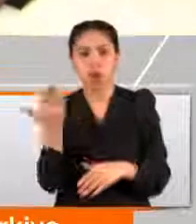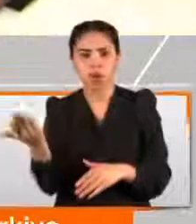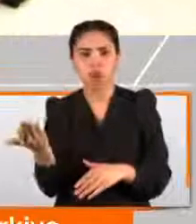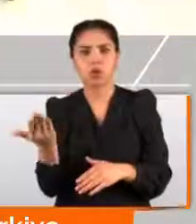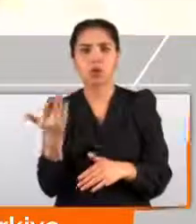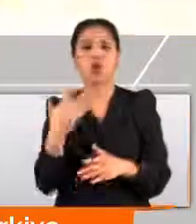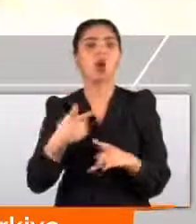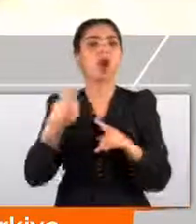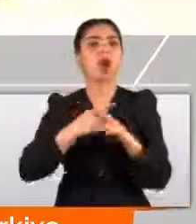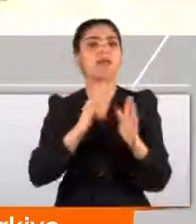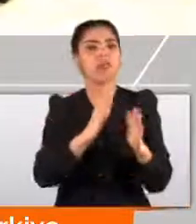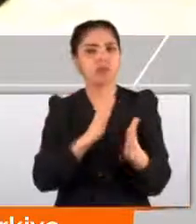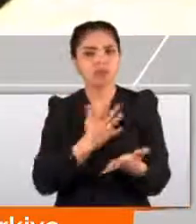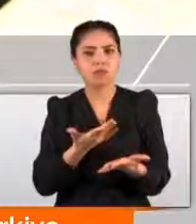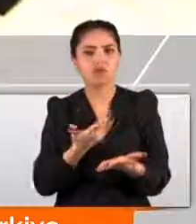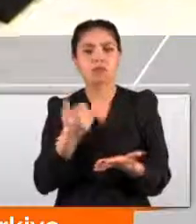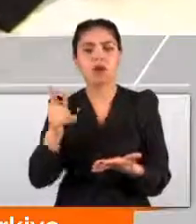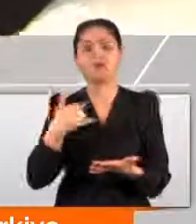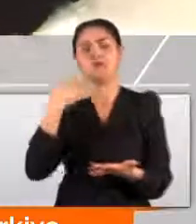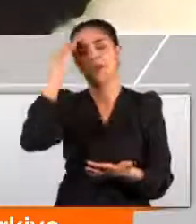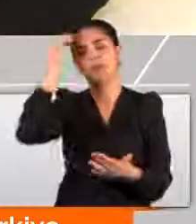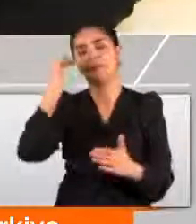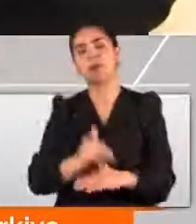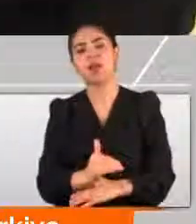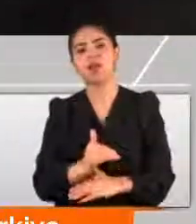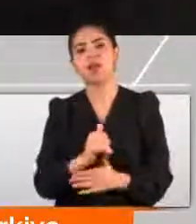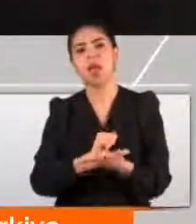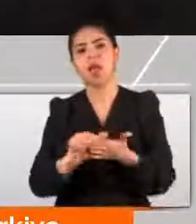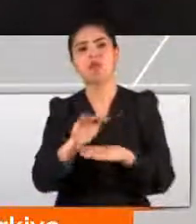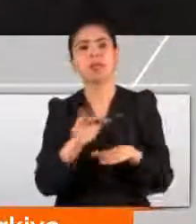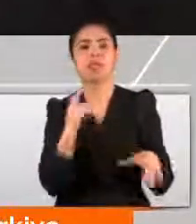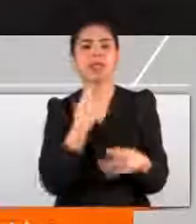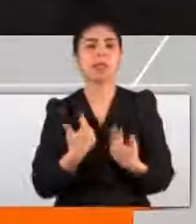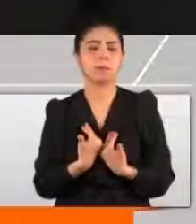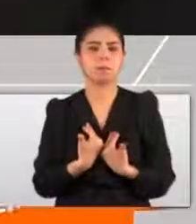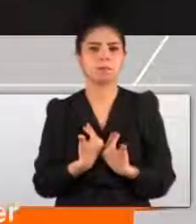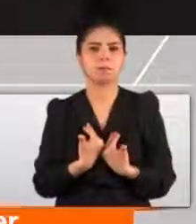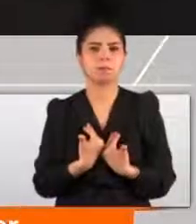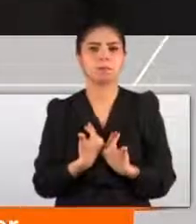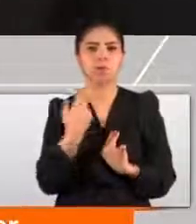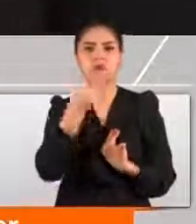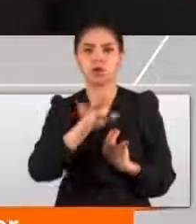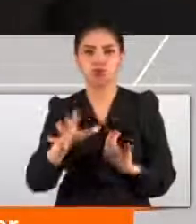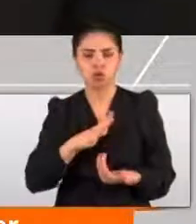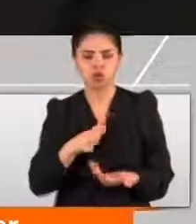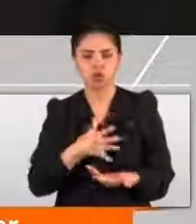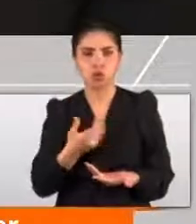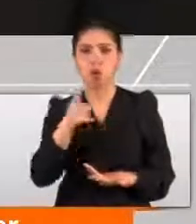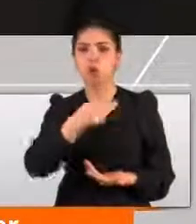what did you think at that moment? This was the moment I hit the bottom. I mean, I said everything is over. I have two kids and I thought